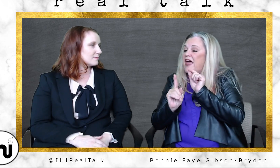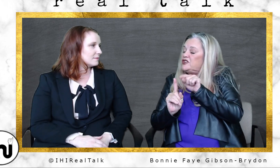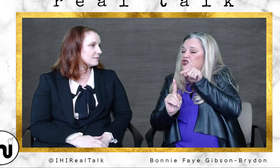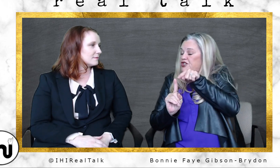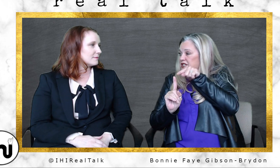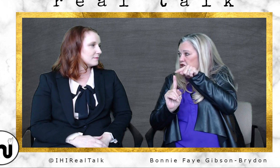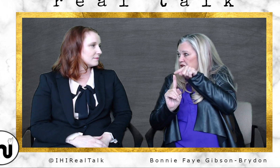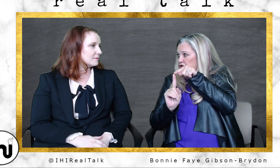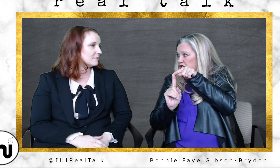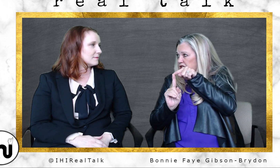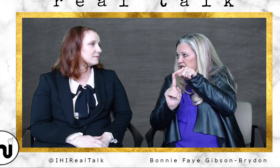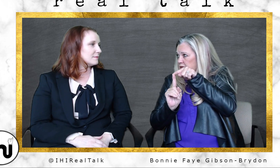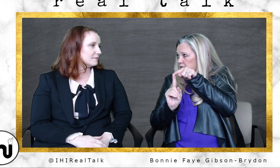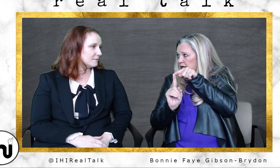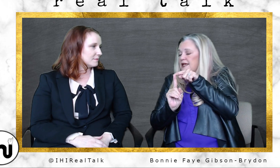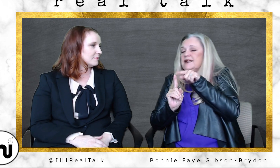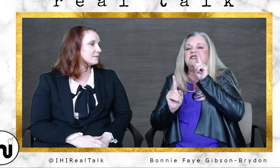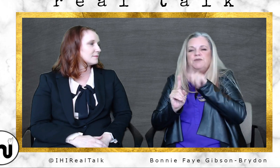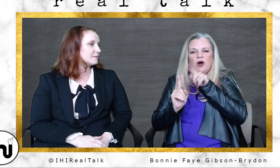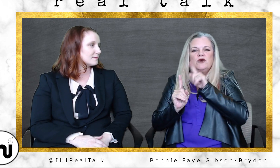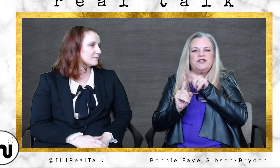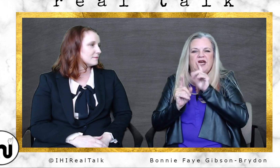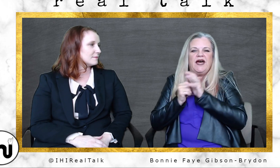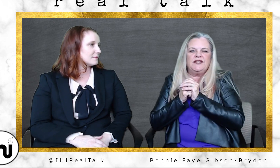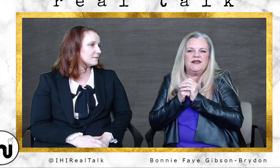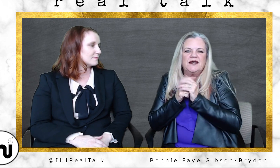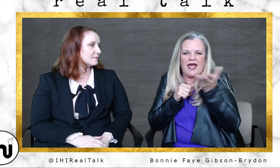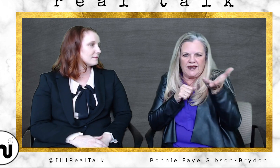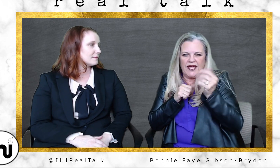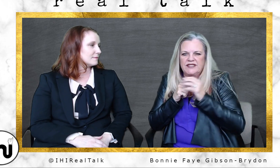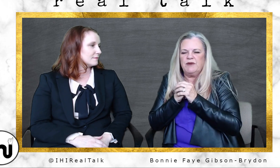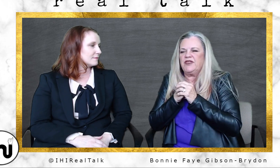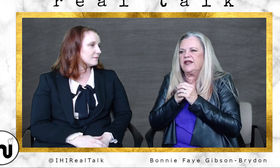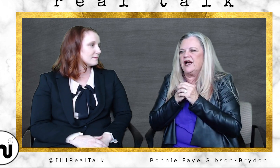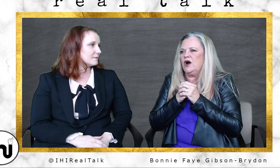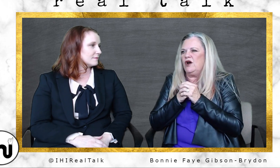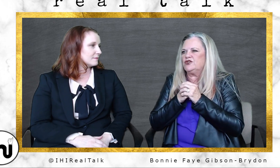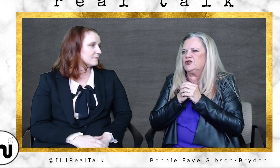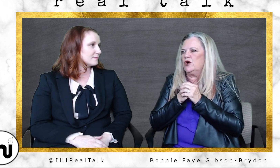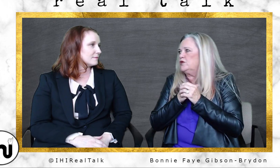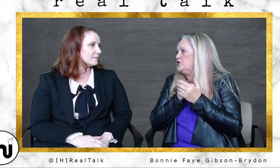just introductions. Let's suppose that like last month, I got called to go to